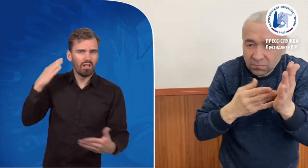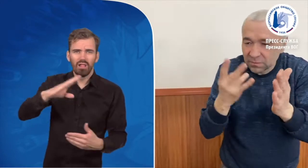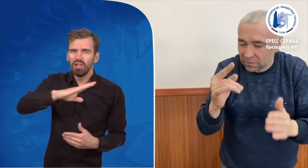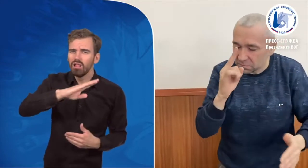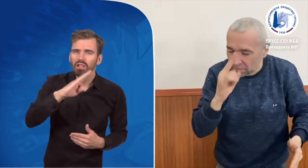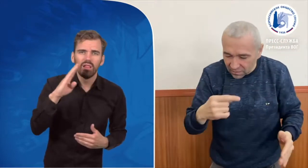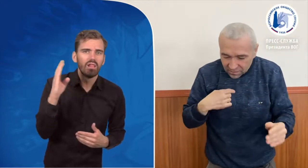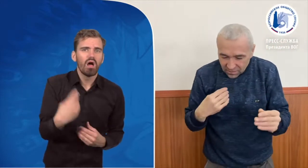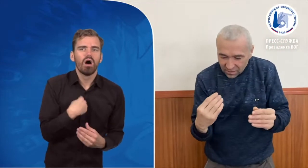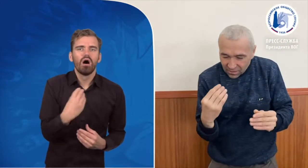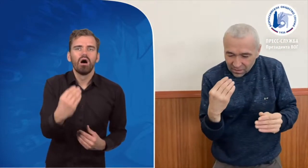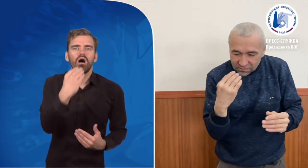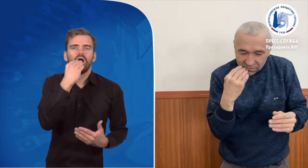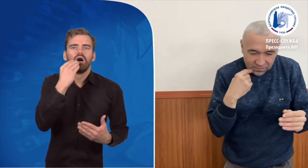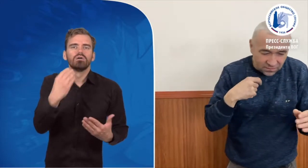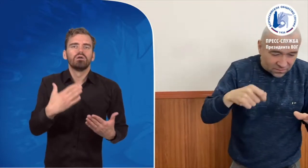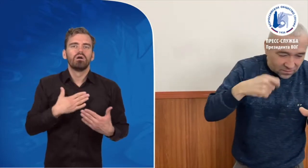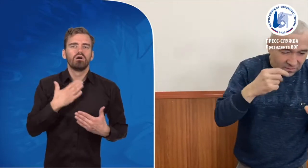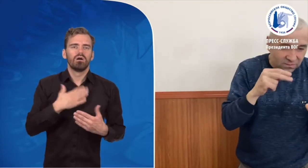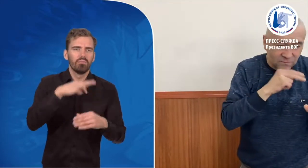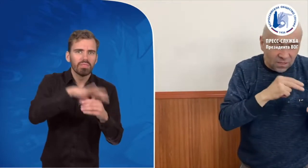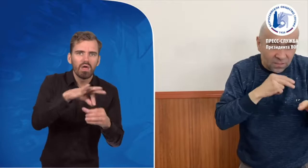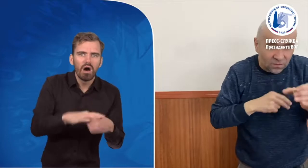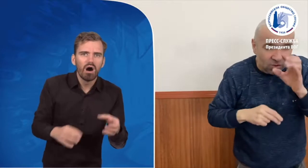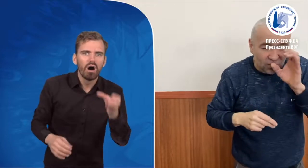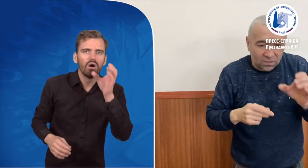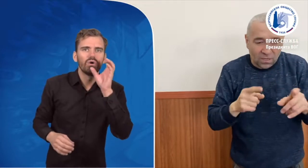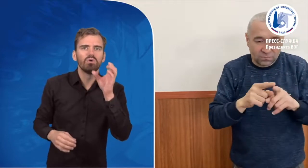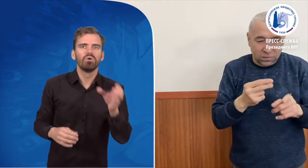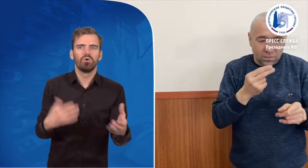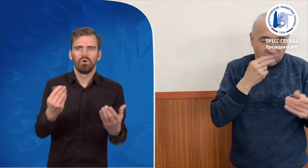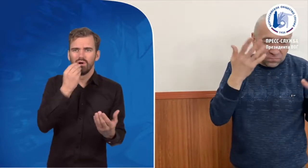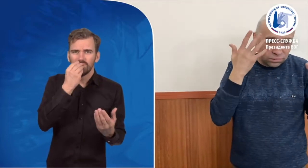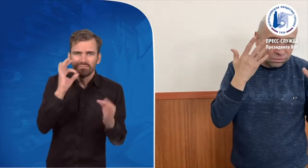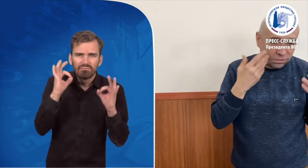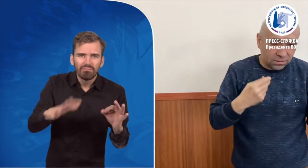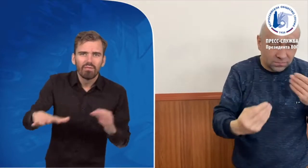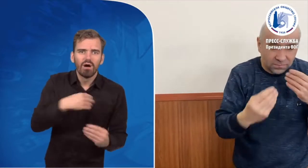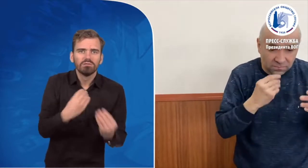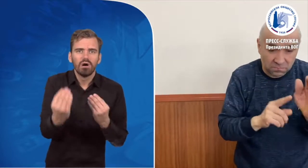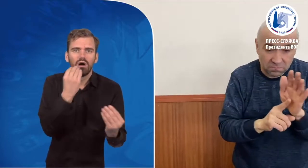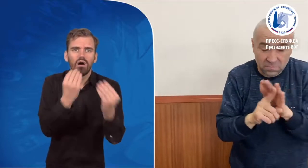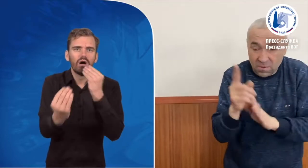Arriving at the point, we saw how many people were there. We were all fed for free.